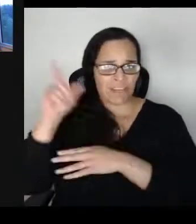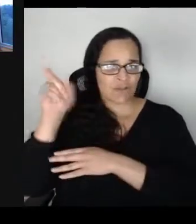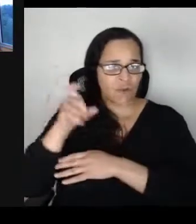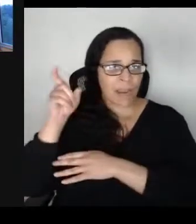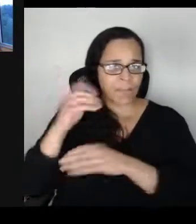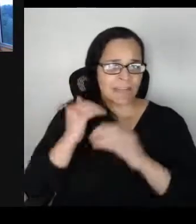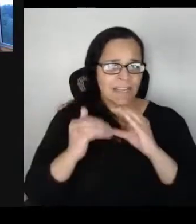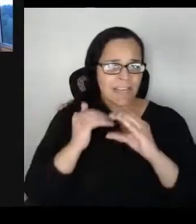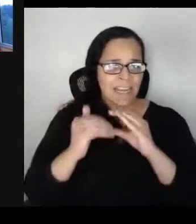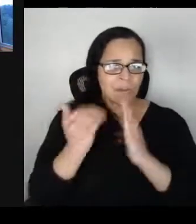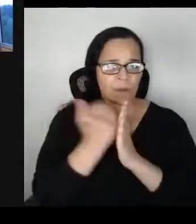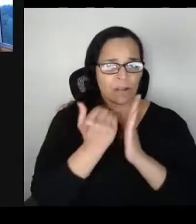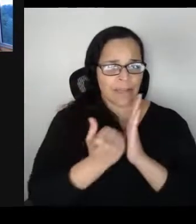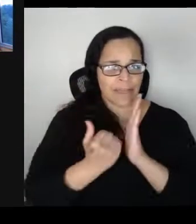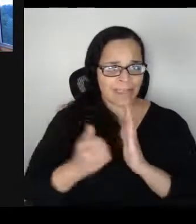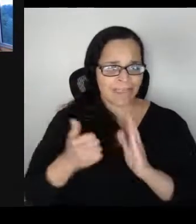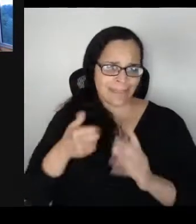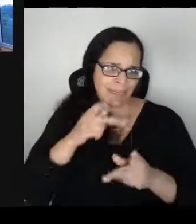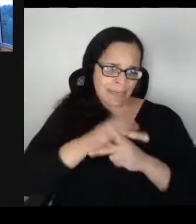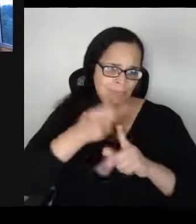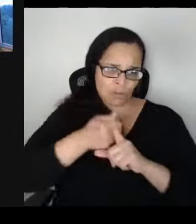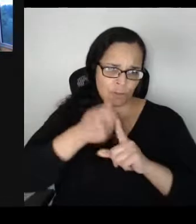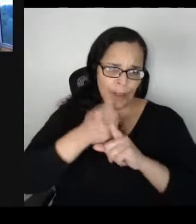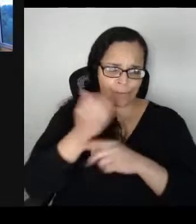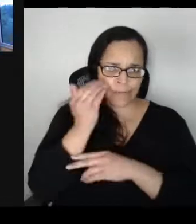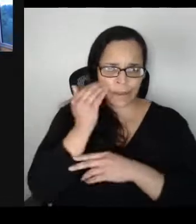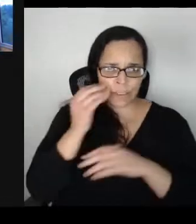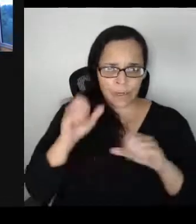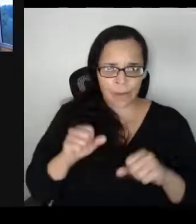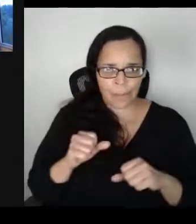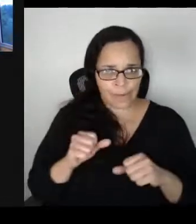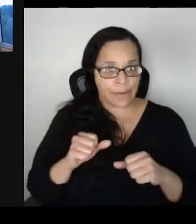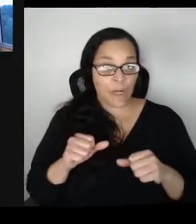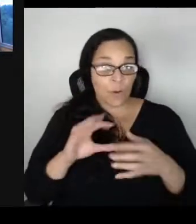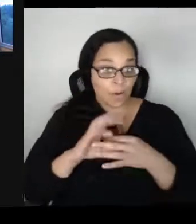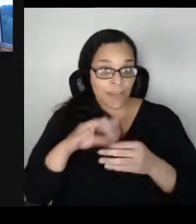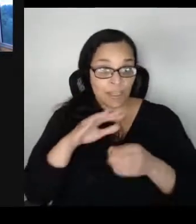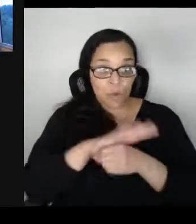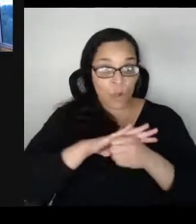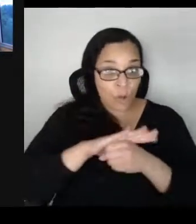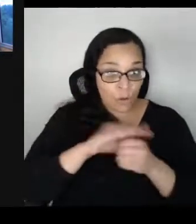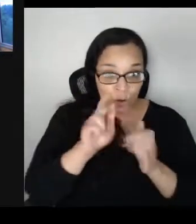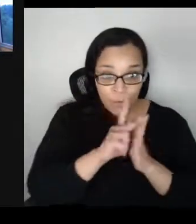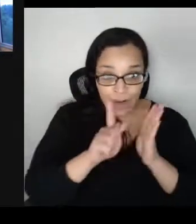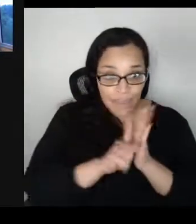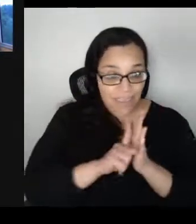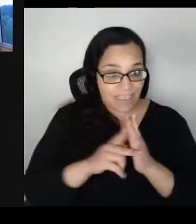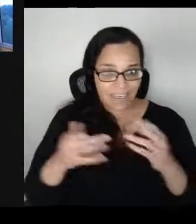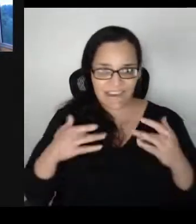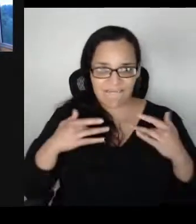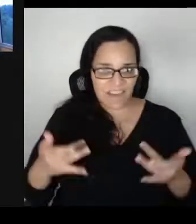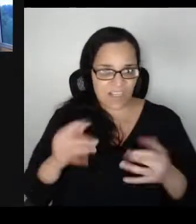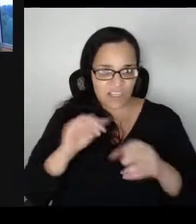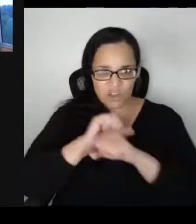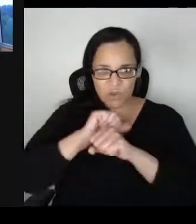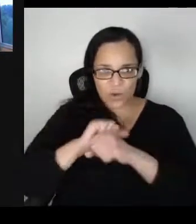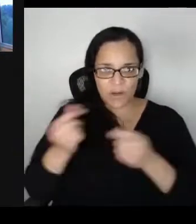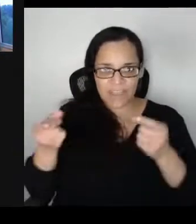especially with a local policy, and the events in the work that they're doing. I think that's just the most important thing